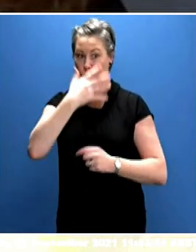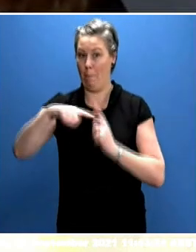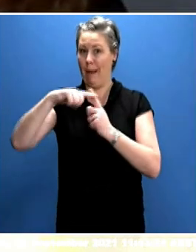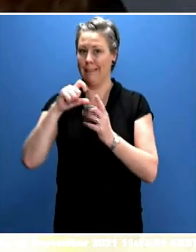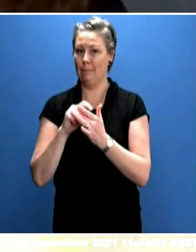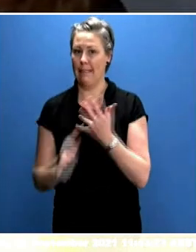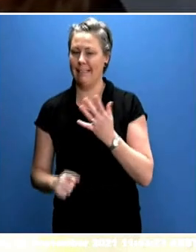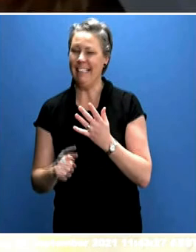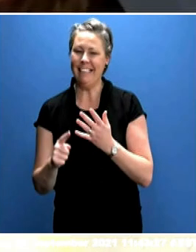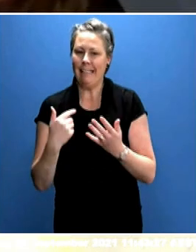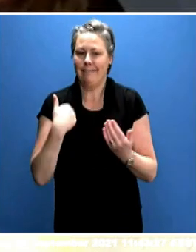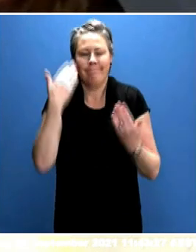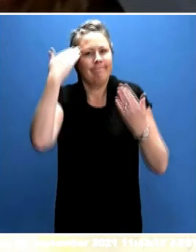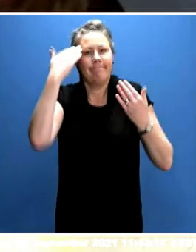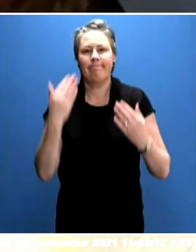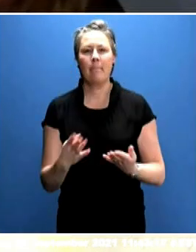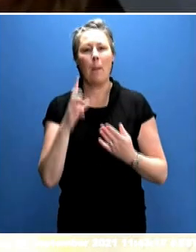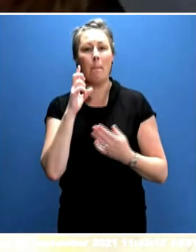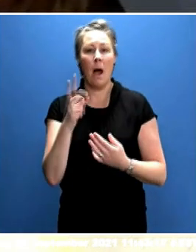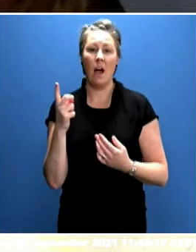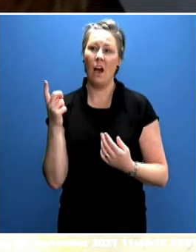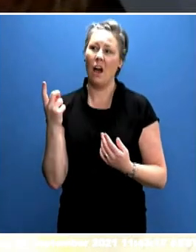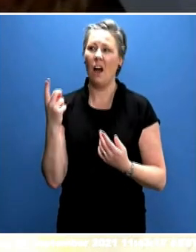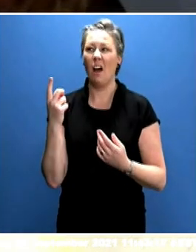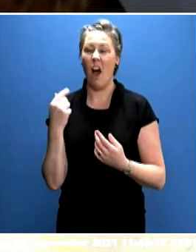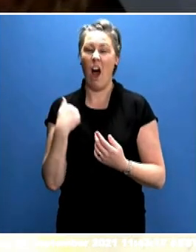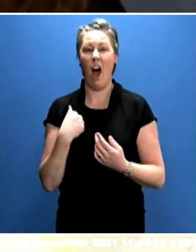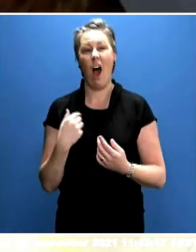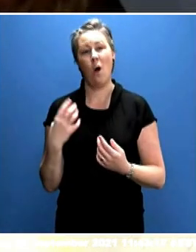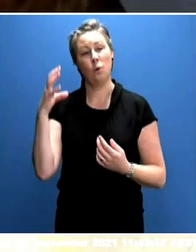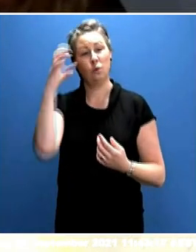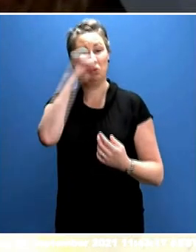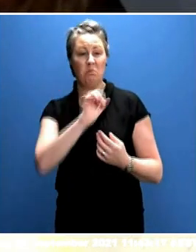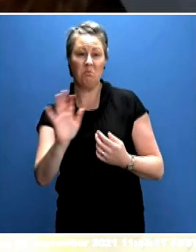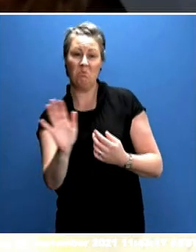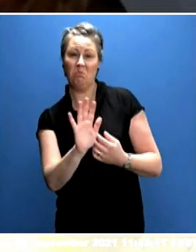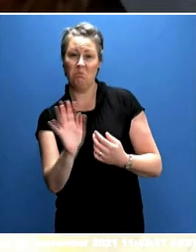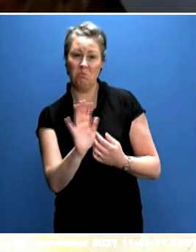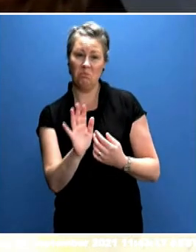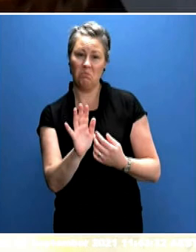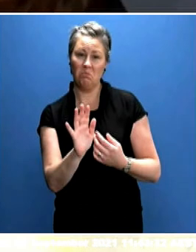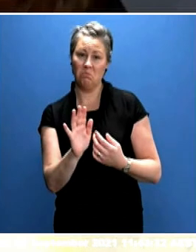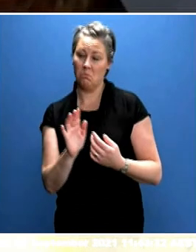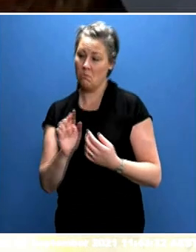Not to my hand, but anecdotally I would say that majority of the children who are in the Kath French Centre